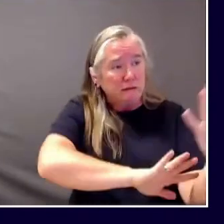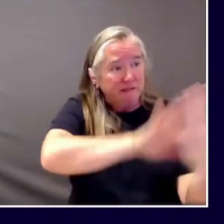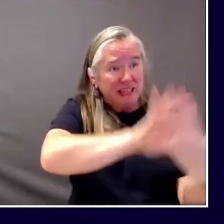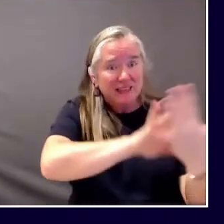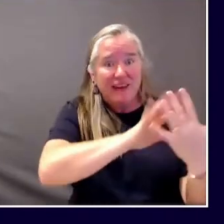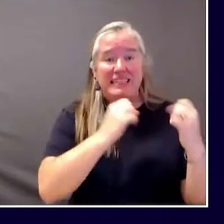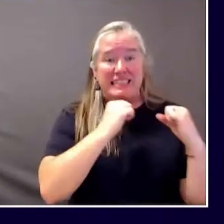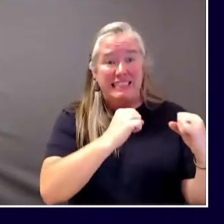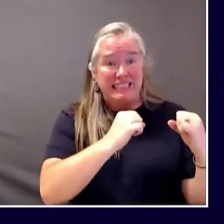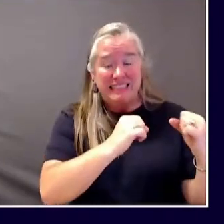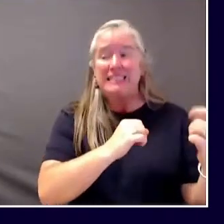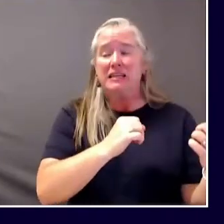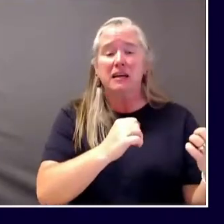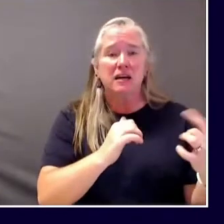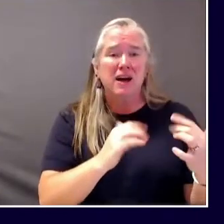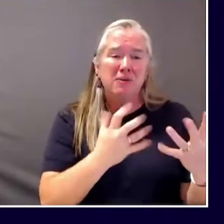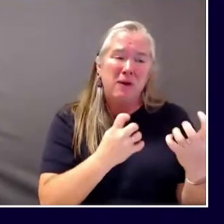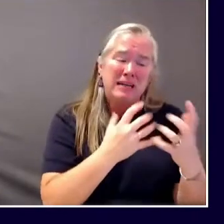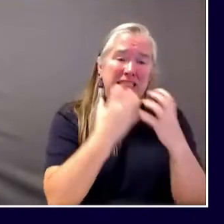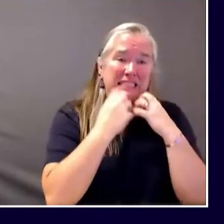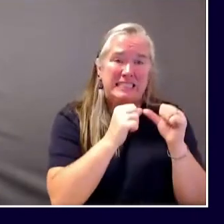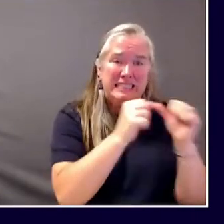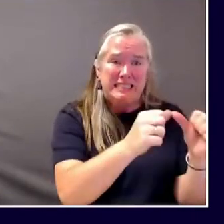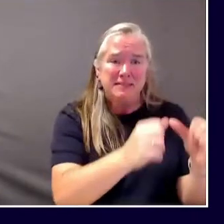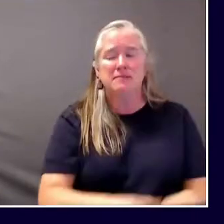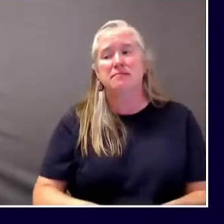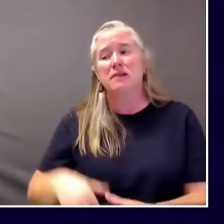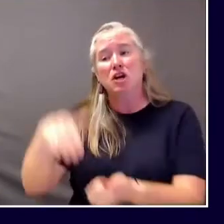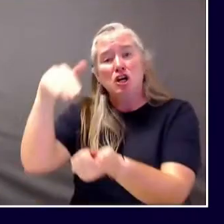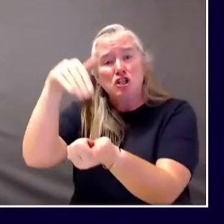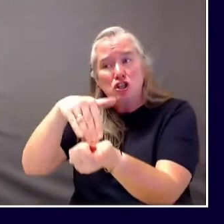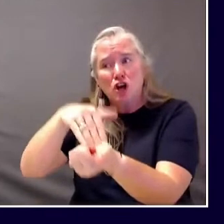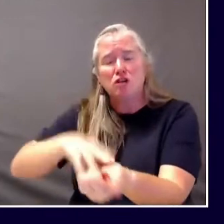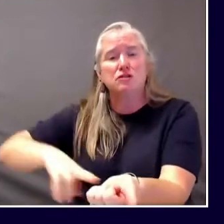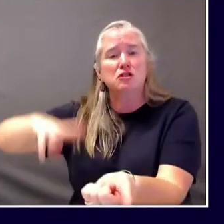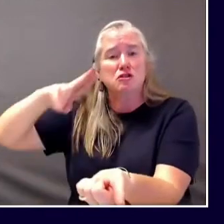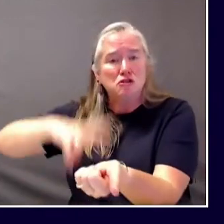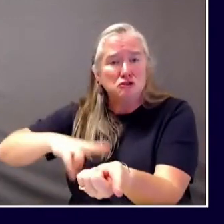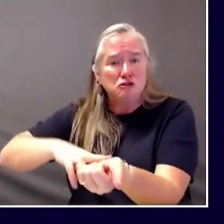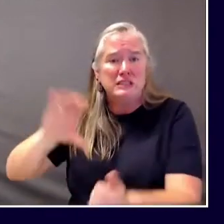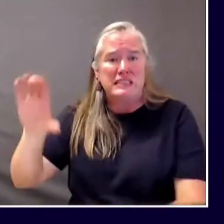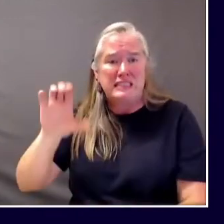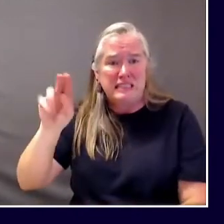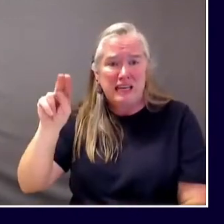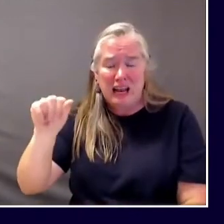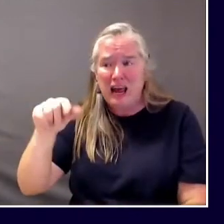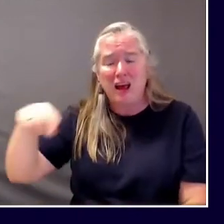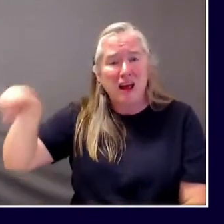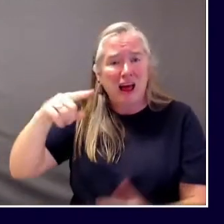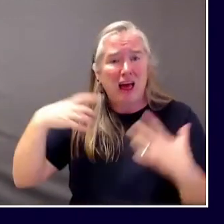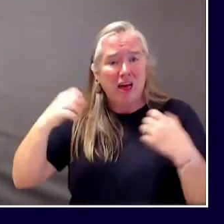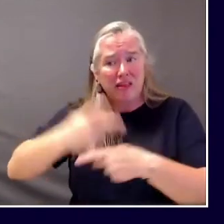feet with the sake of the